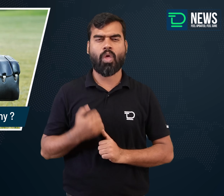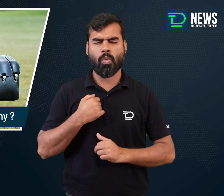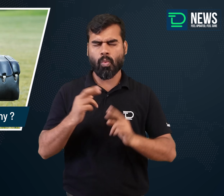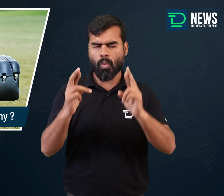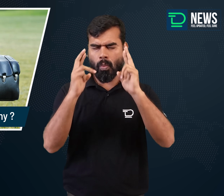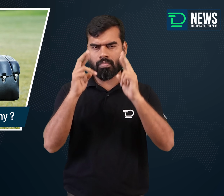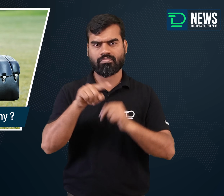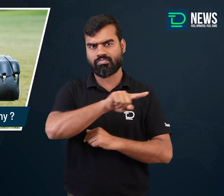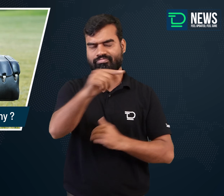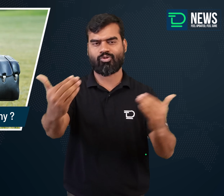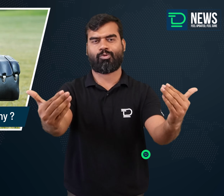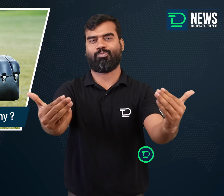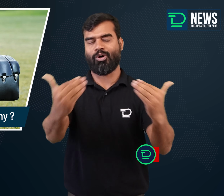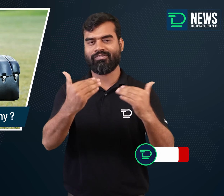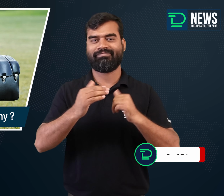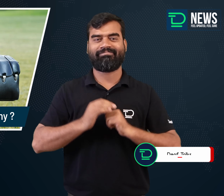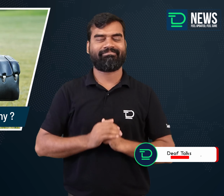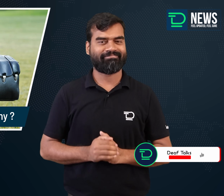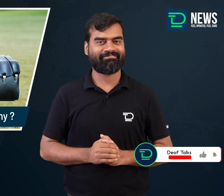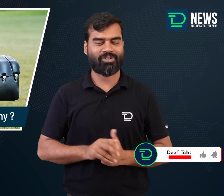Hope you all give us.